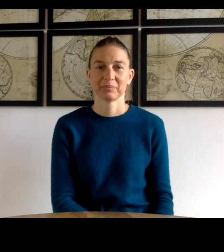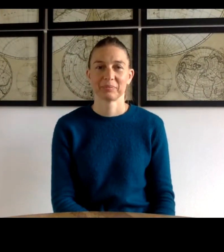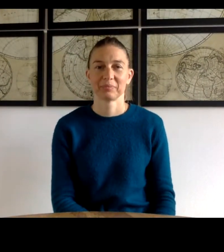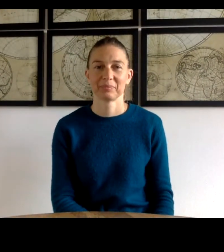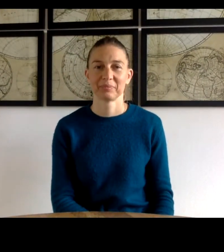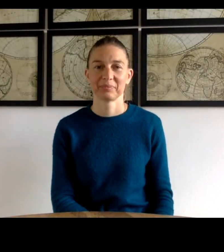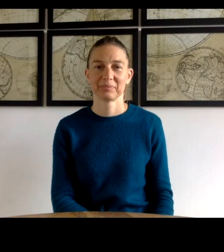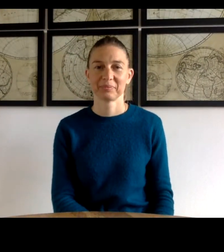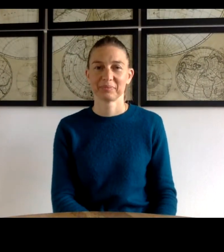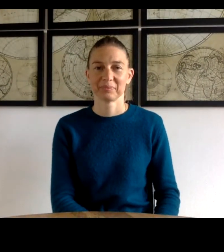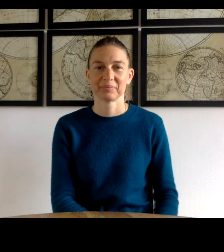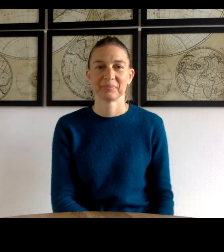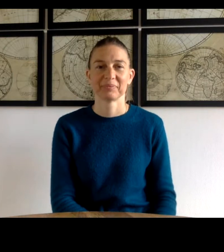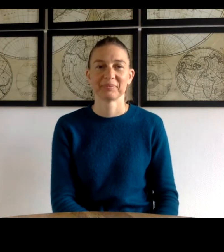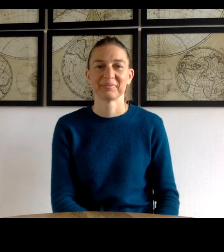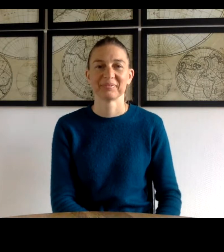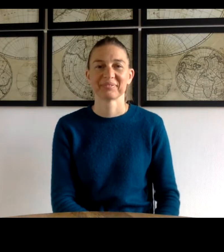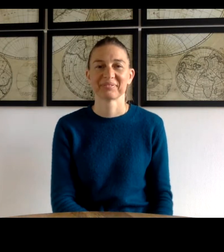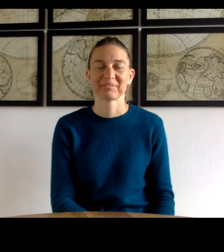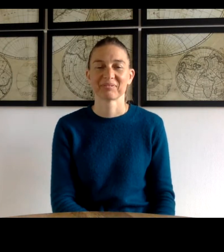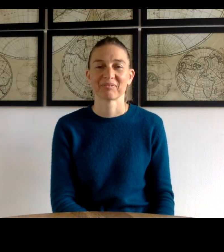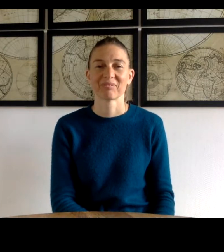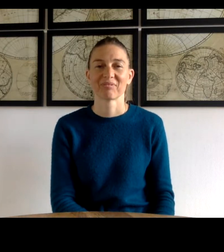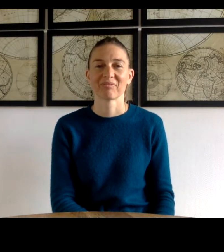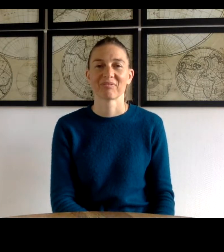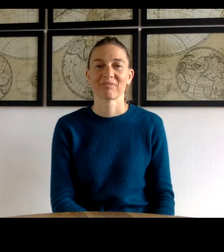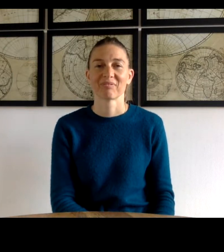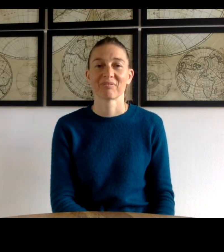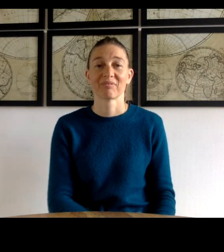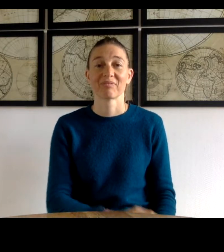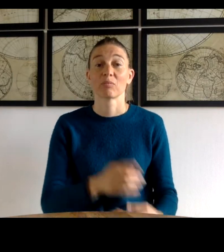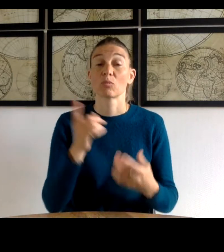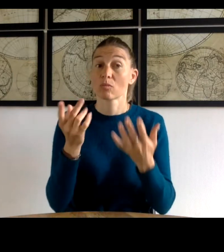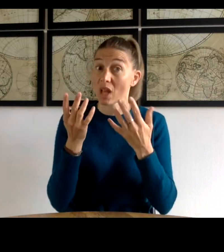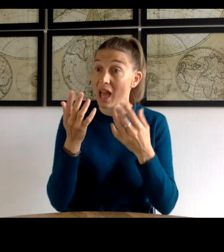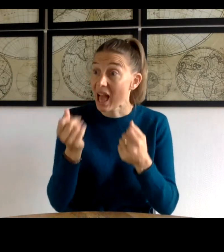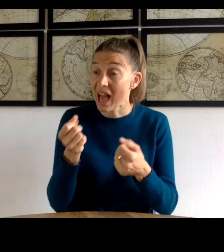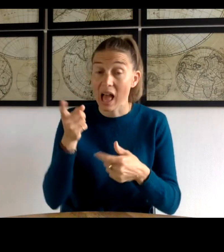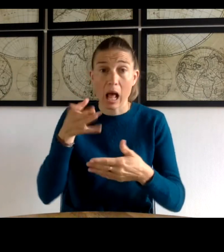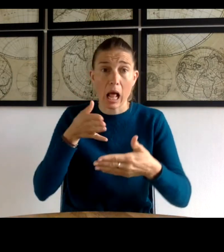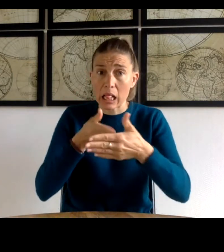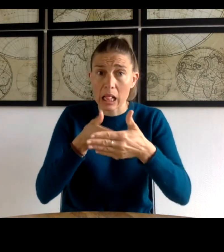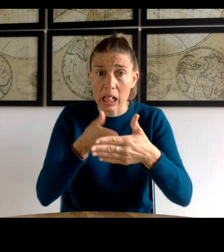So if there are any problems, please write in the questions box.